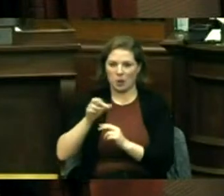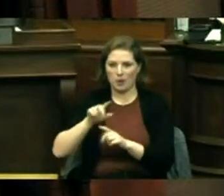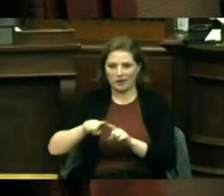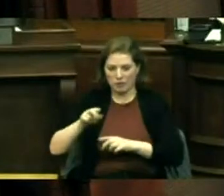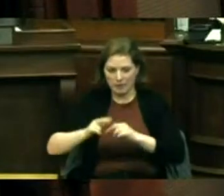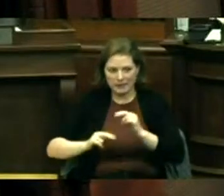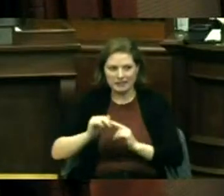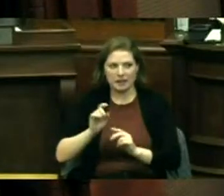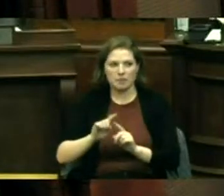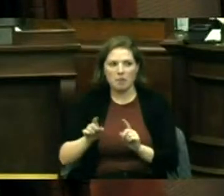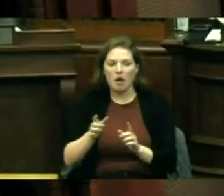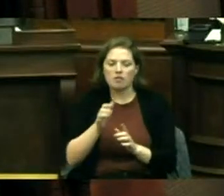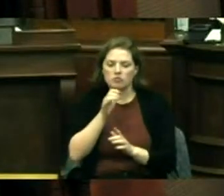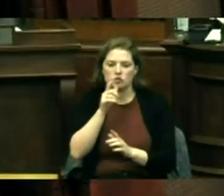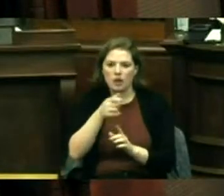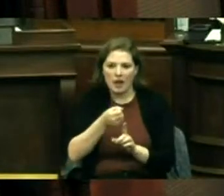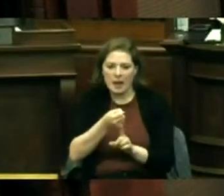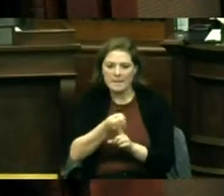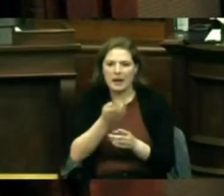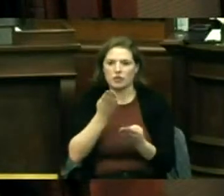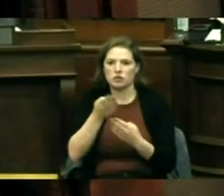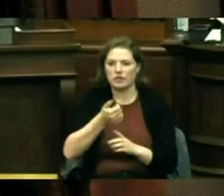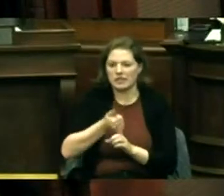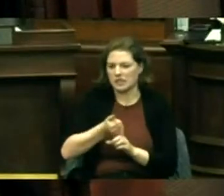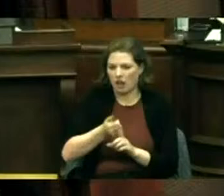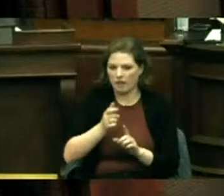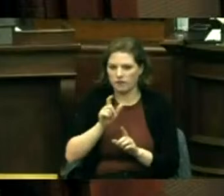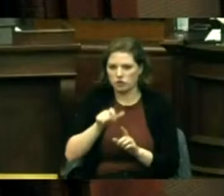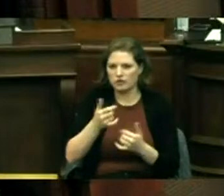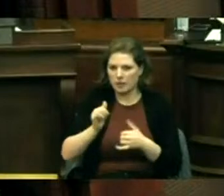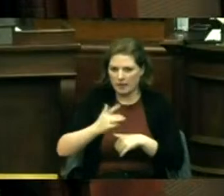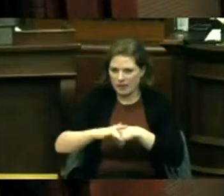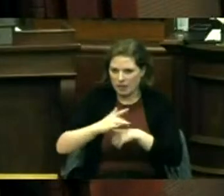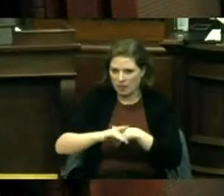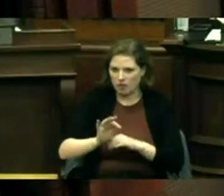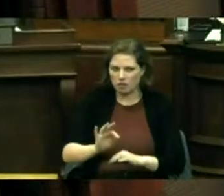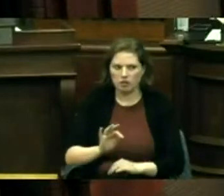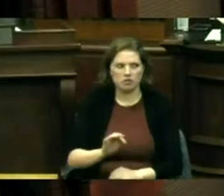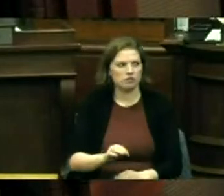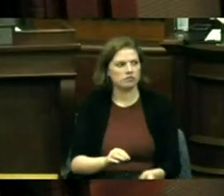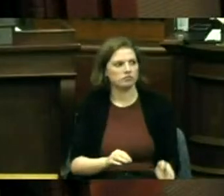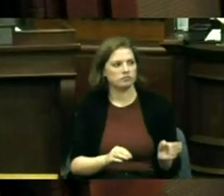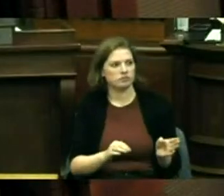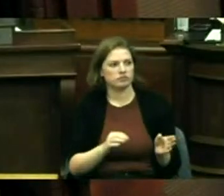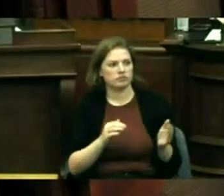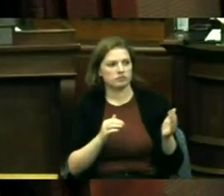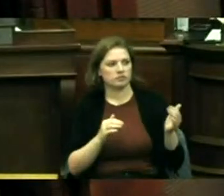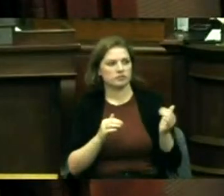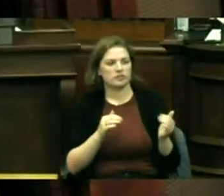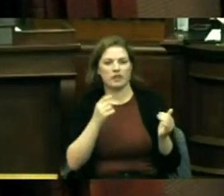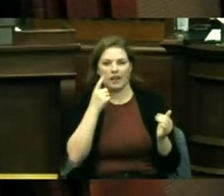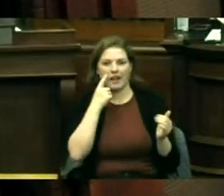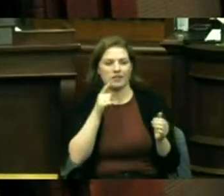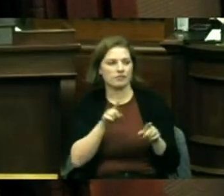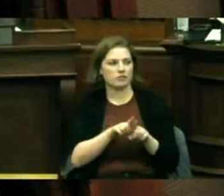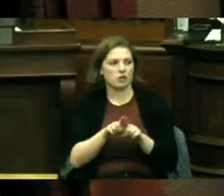services for a little bit, but it should be a 2 to 3 week period. But it will not should